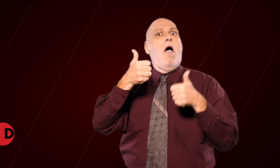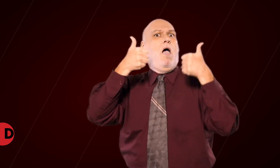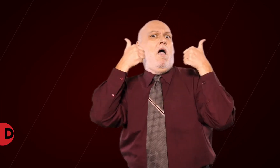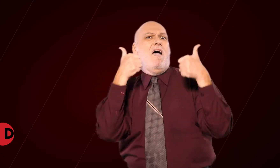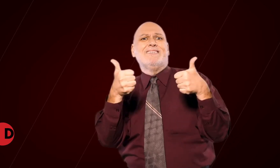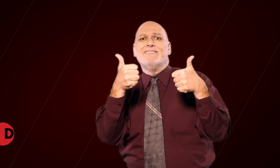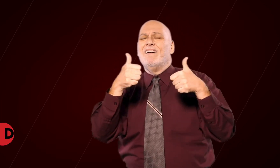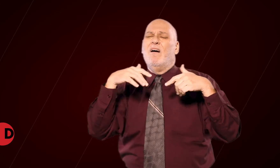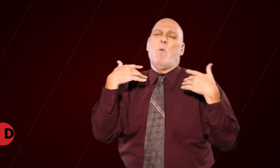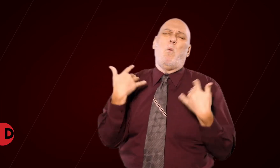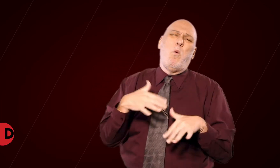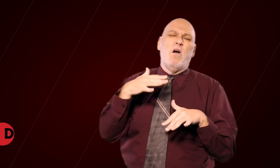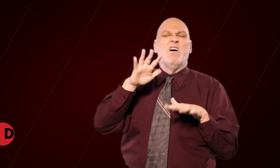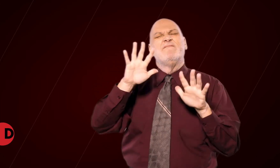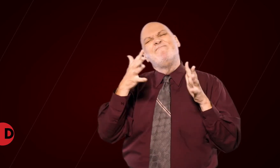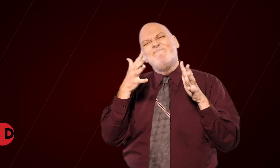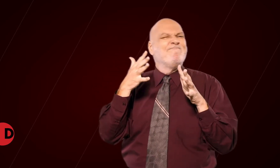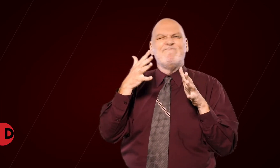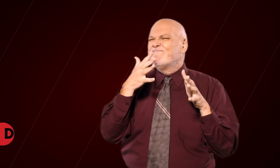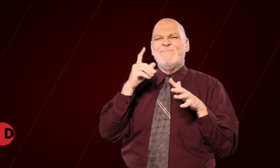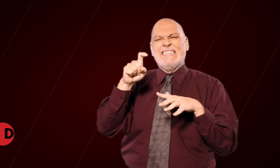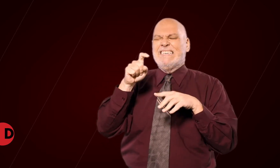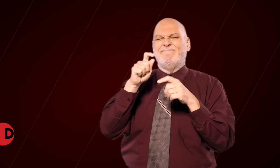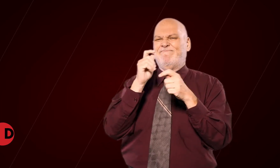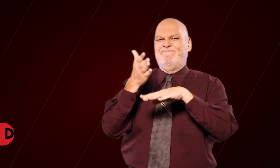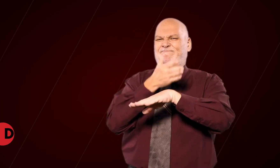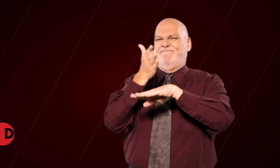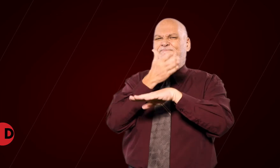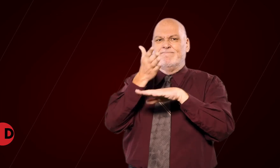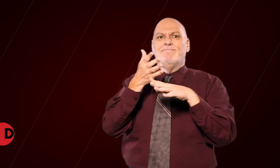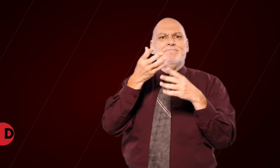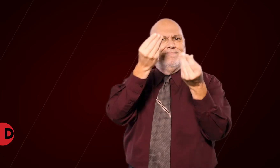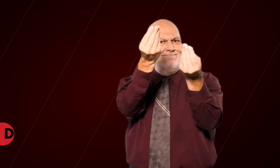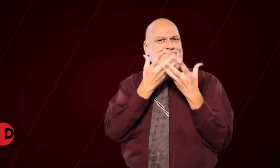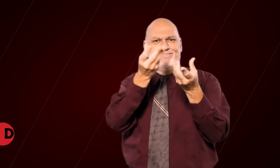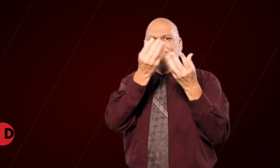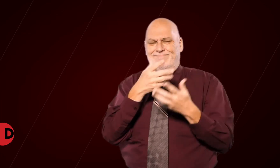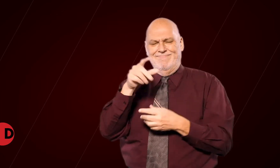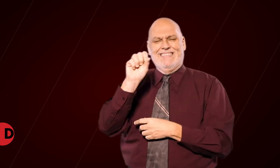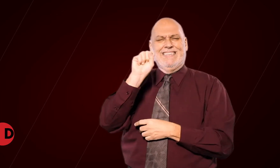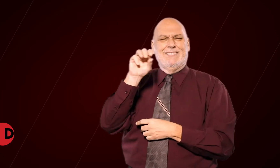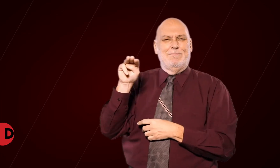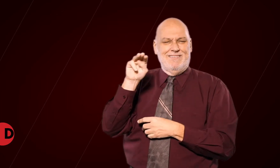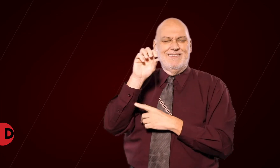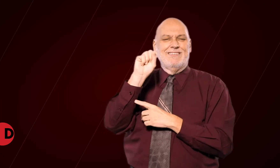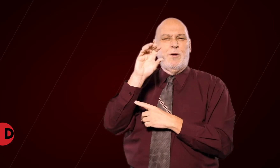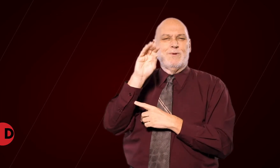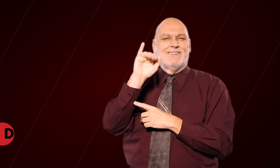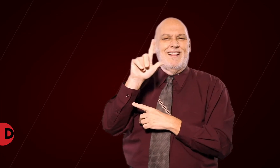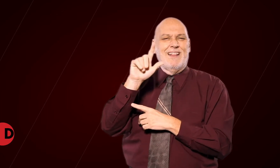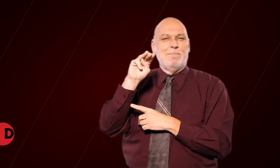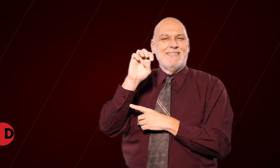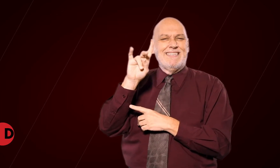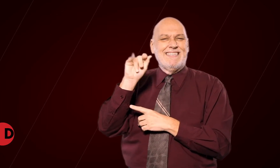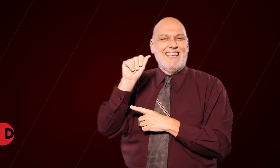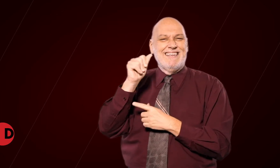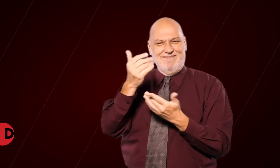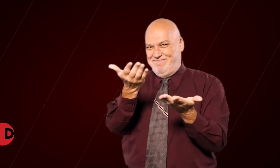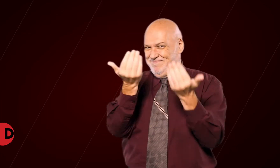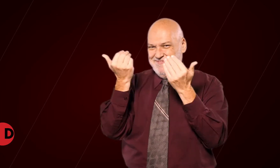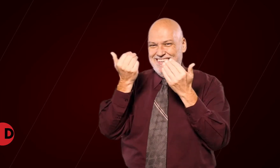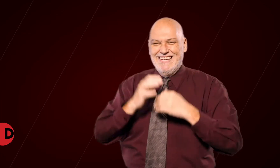please share your thoughts here on social media!